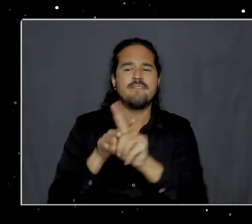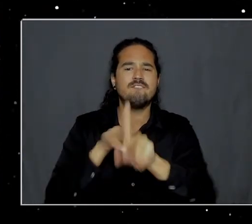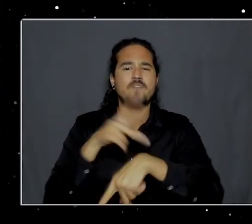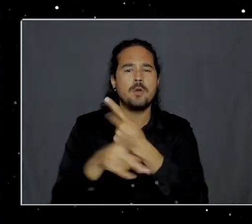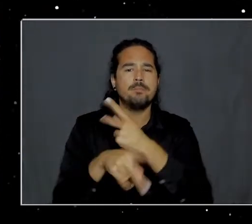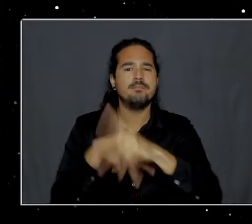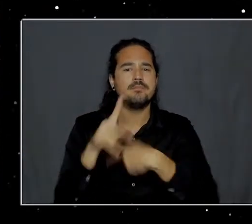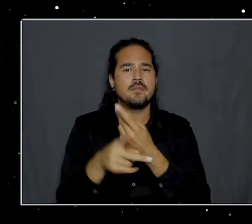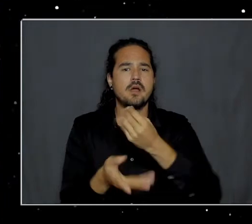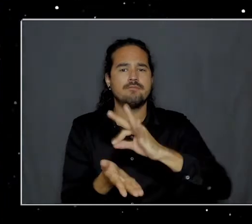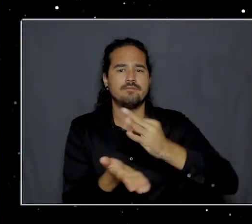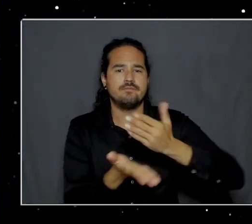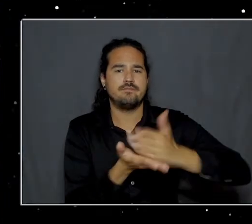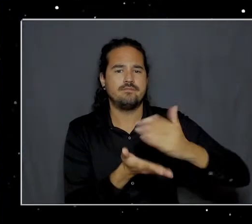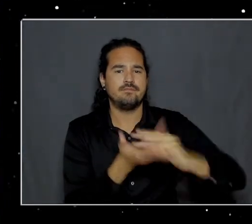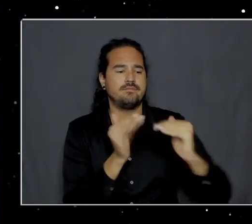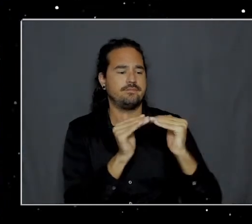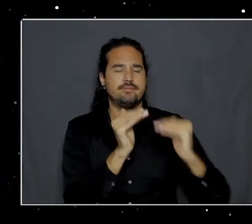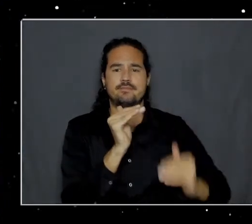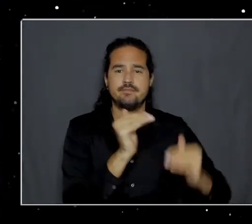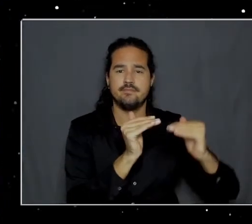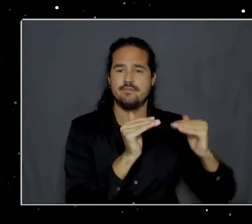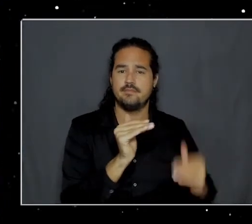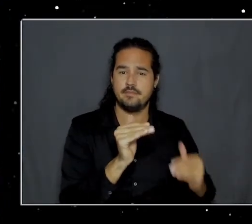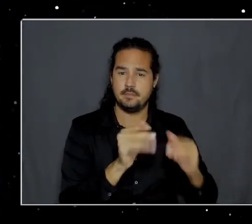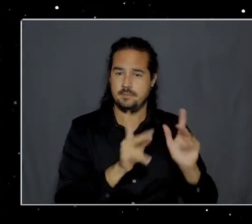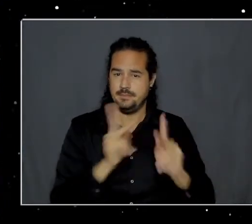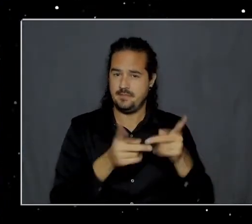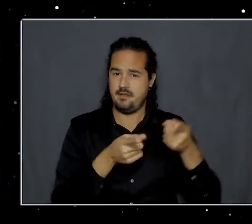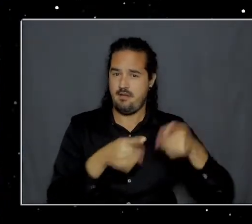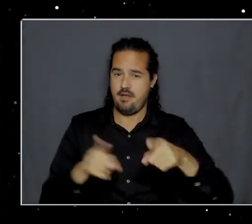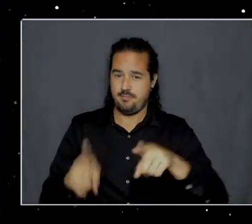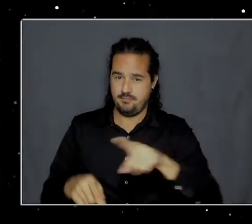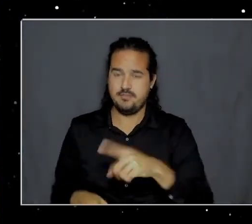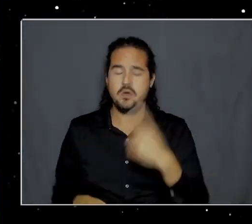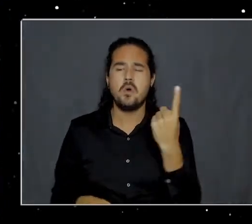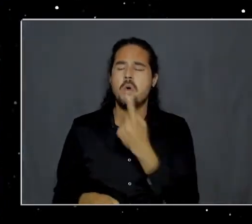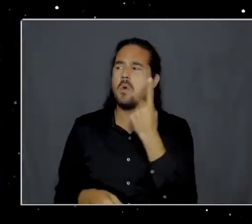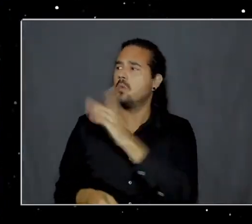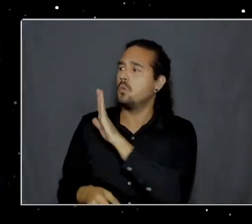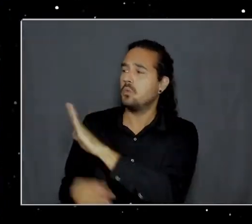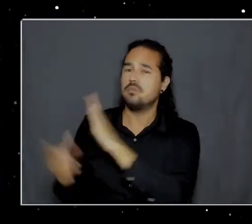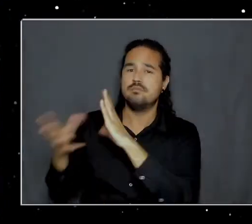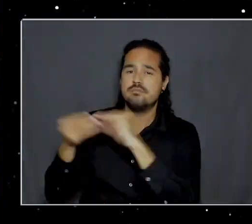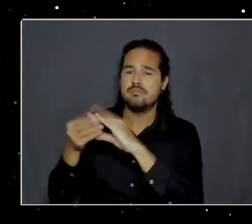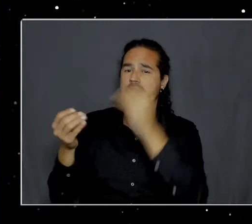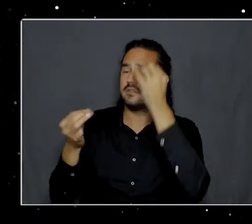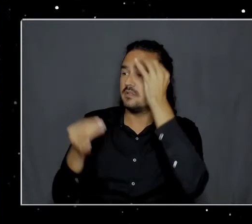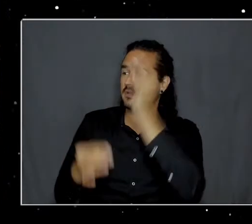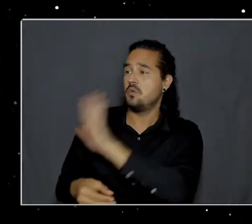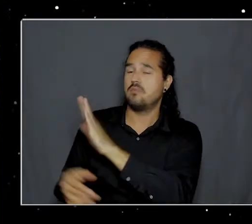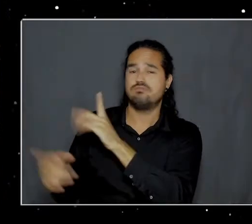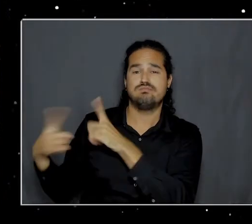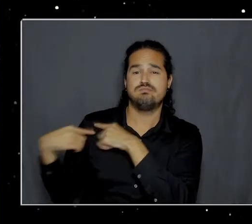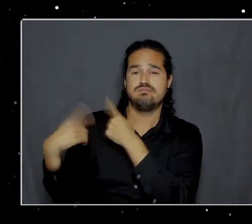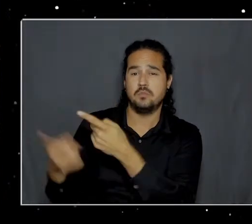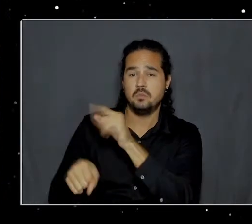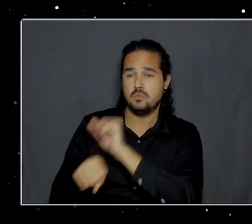WHICH SYSTEMIC RACISM, AND MANY FORMS OF OTHERING IN THE LAW HAVE DISADVANTAGED PEOPLE. SO I WONDER, IN LIGHT OF ALL OF YOUR THINKING, AND THE WORK THAT